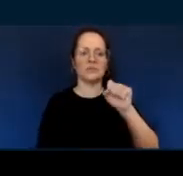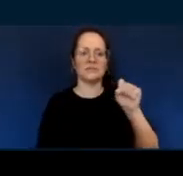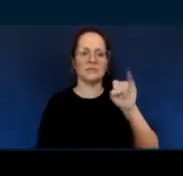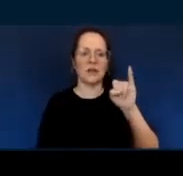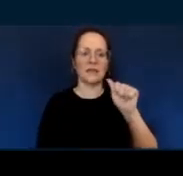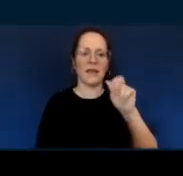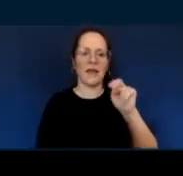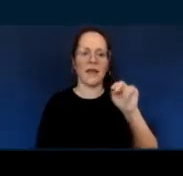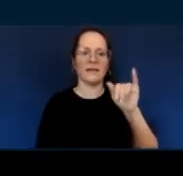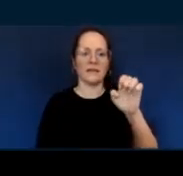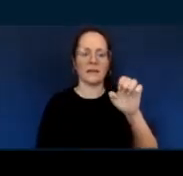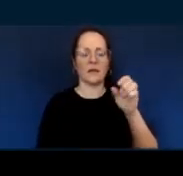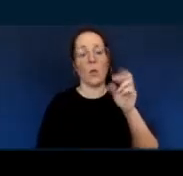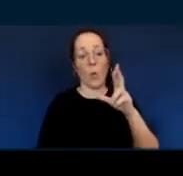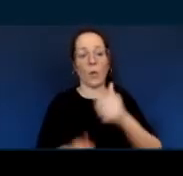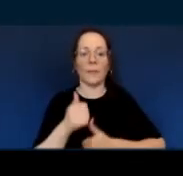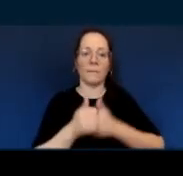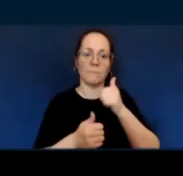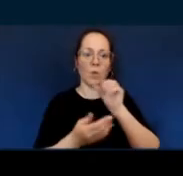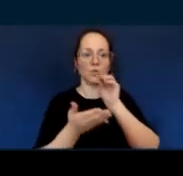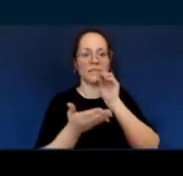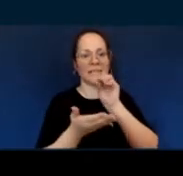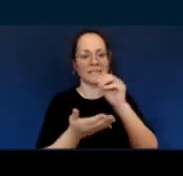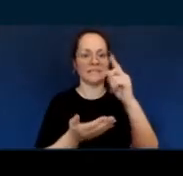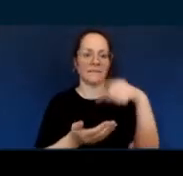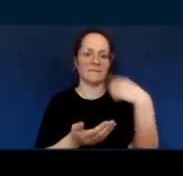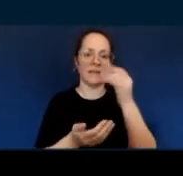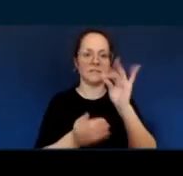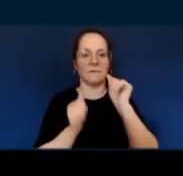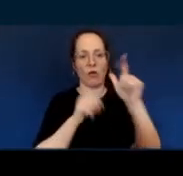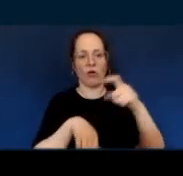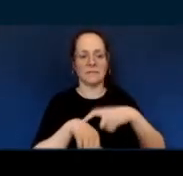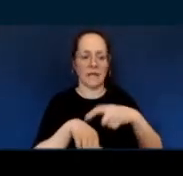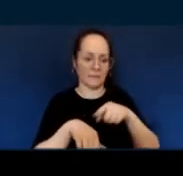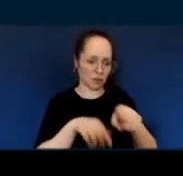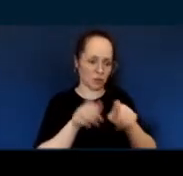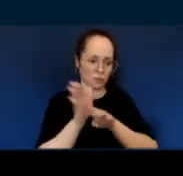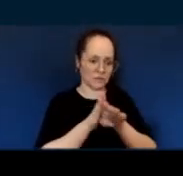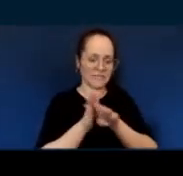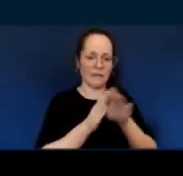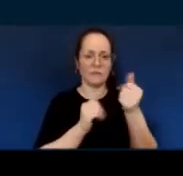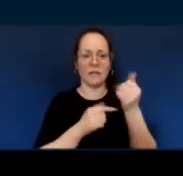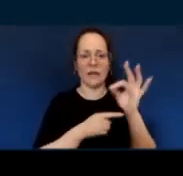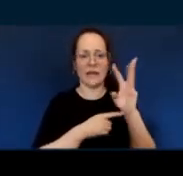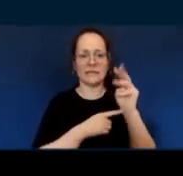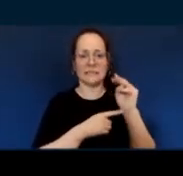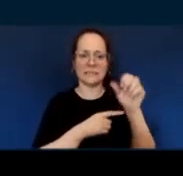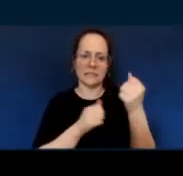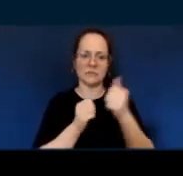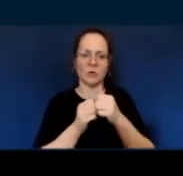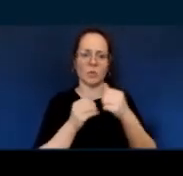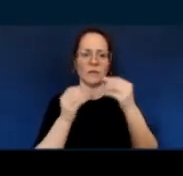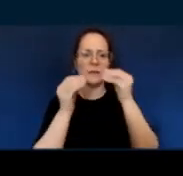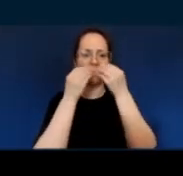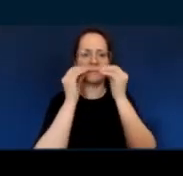KISSED FACE OF ALL TIME. SHE WAS DEVELOPED IN THE 1960S BY A TOY MAKER AND IS STILL IN PRODUCTION TODAY AT THE LAYER